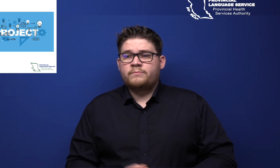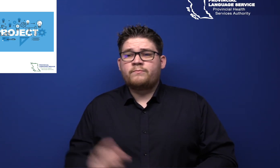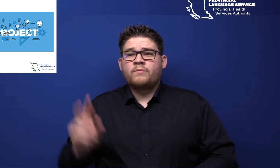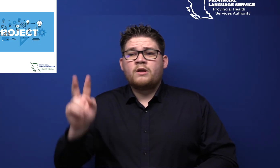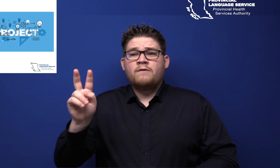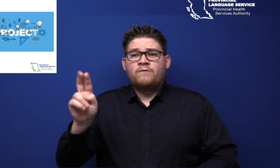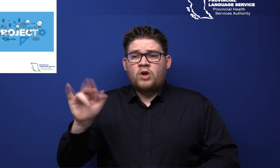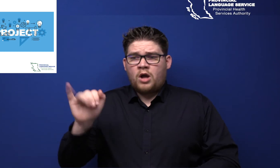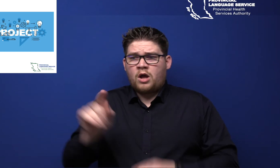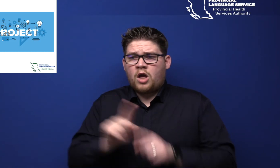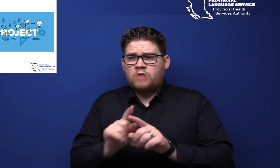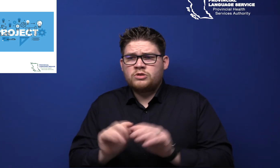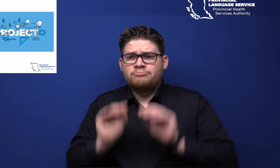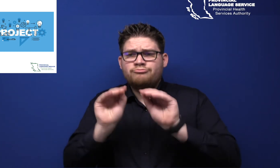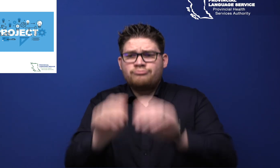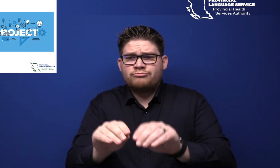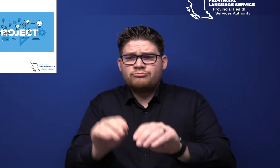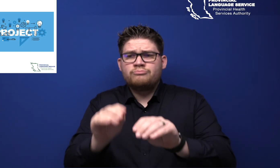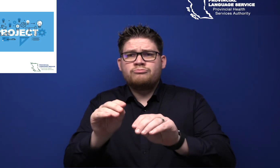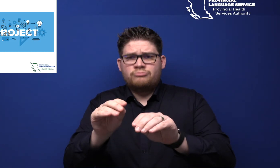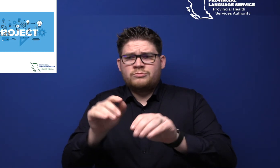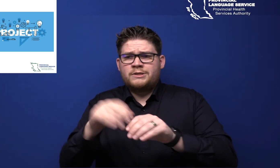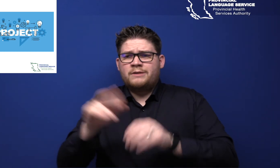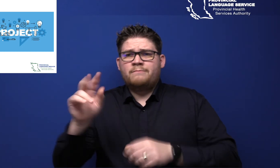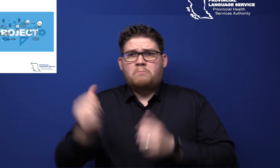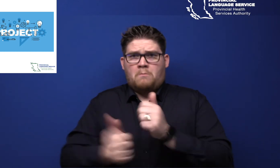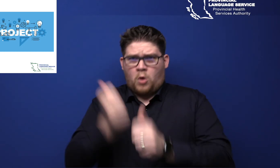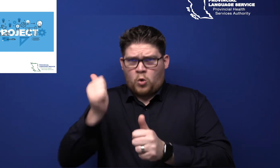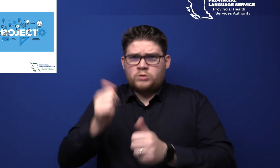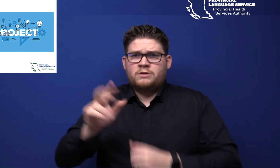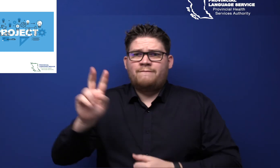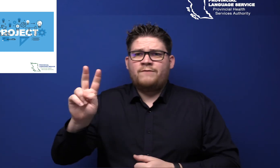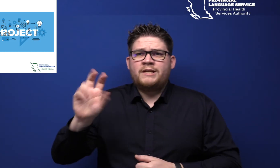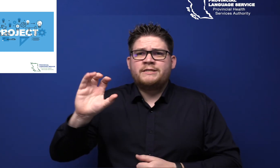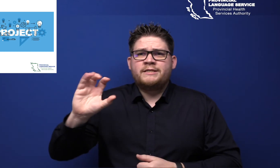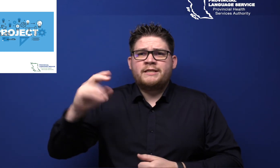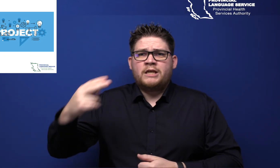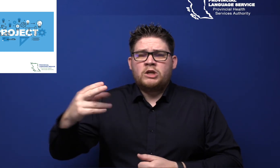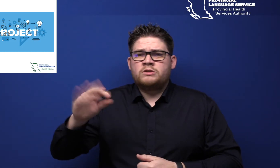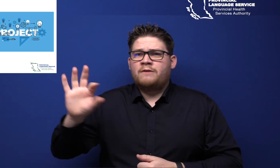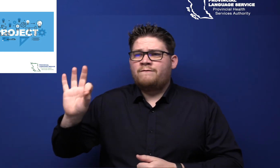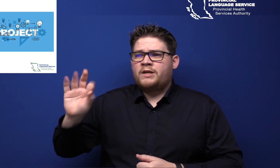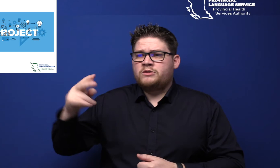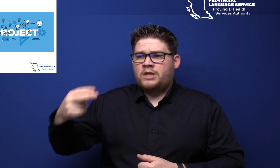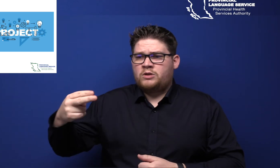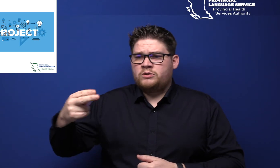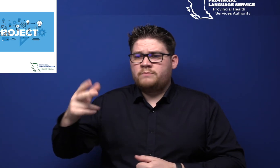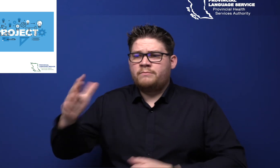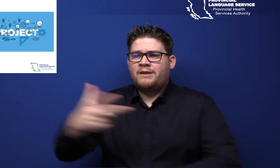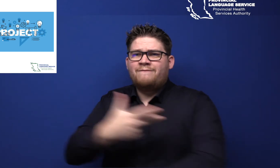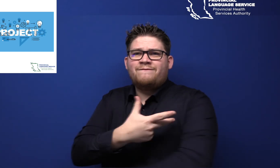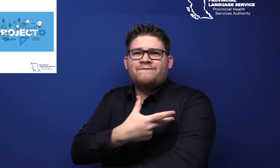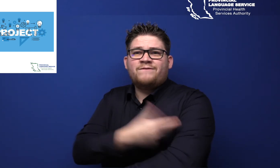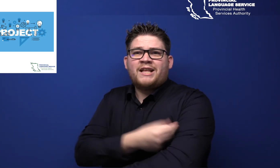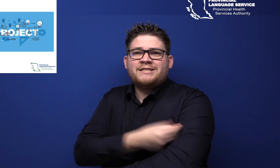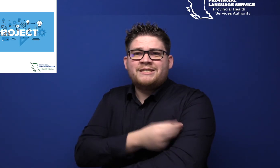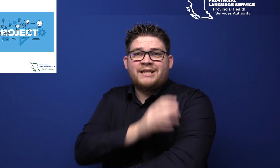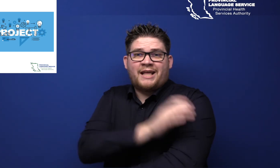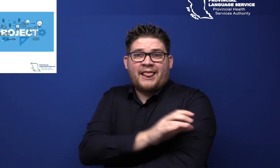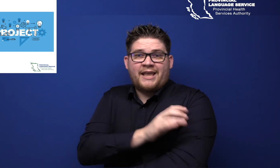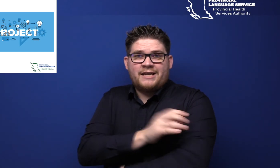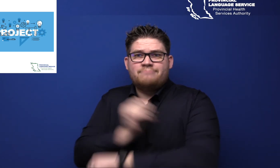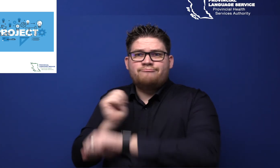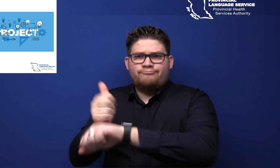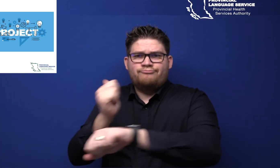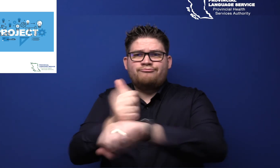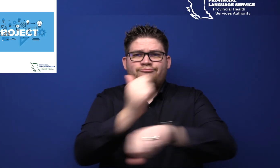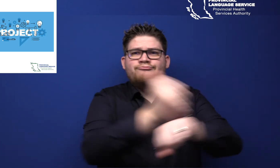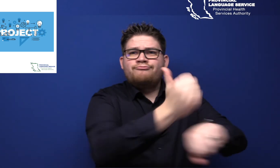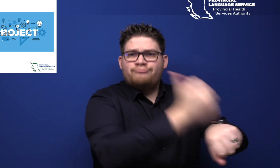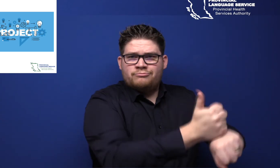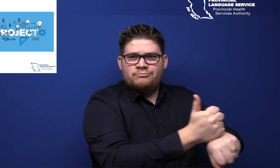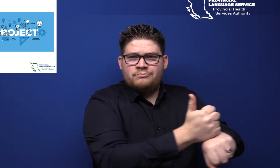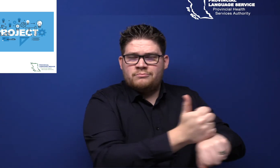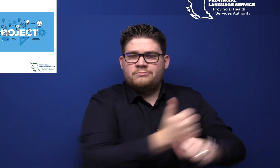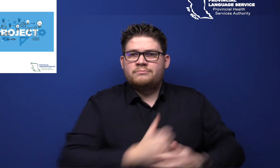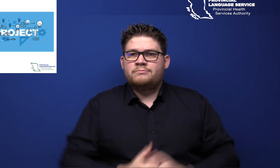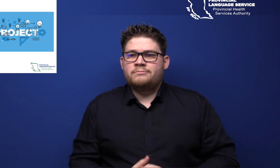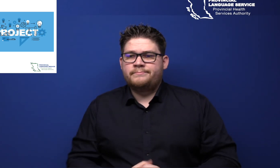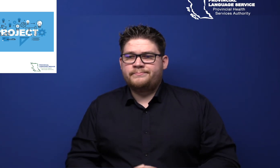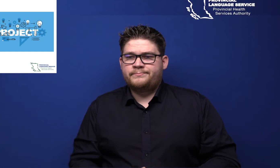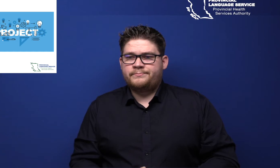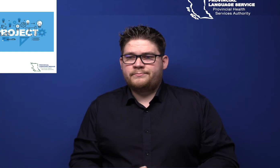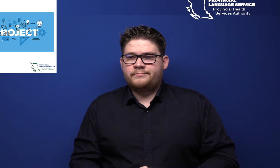VRI IS ALSO AVAILABLE IN MOST VANCOUVER COASTAL HEALTH AND FRASER HEALTH VACCINE CLINICS.